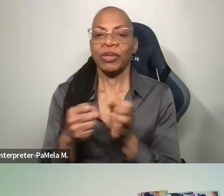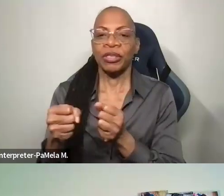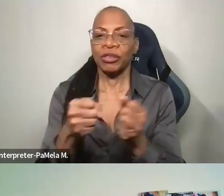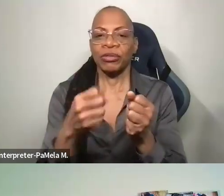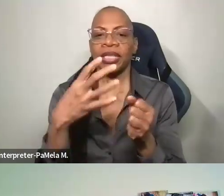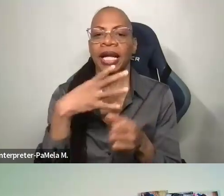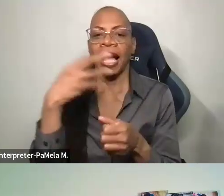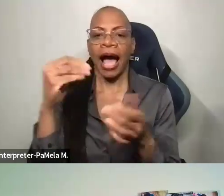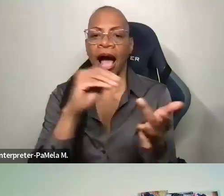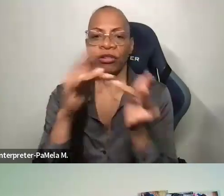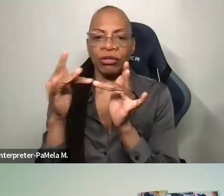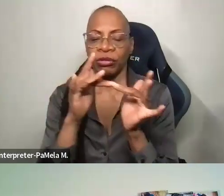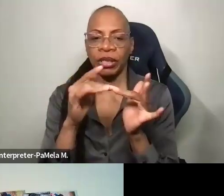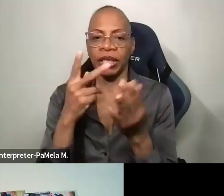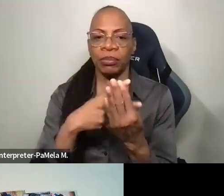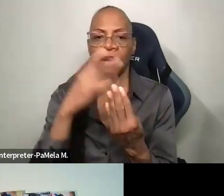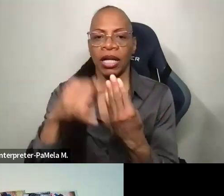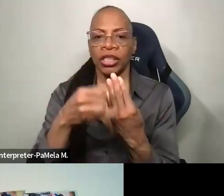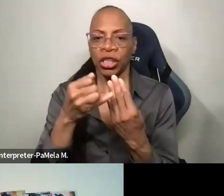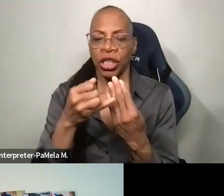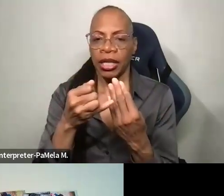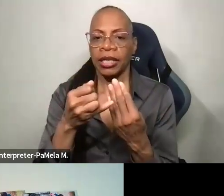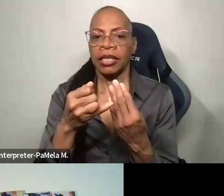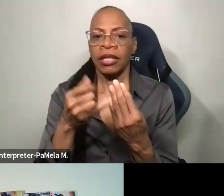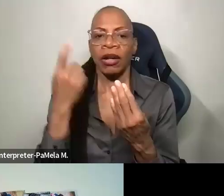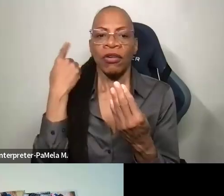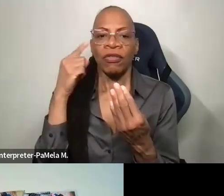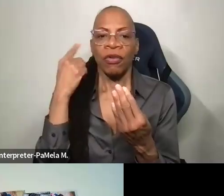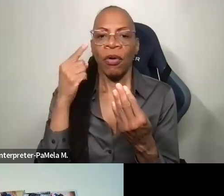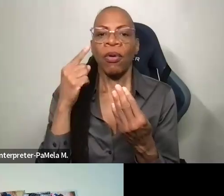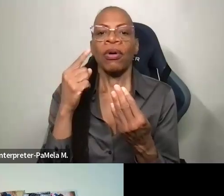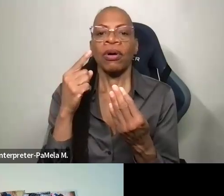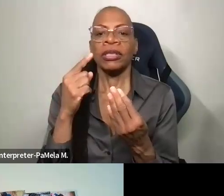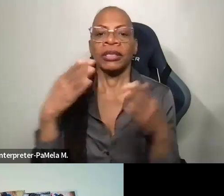on outreaching to persons experiencing homelessness who are living on the streets and will collect and enter data